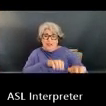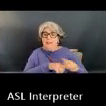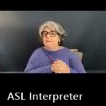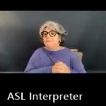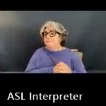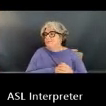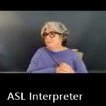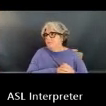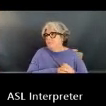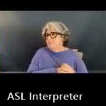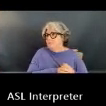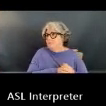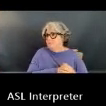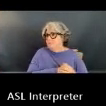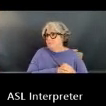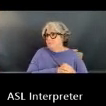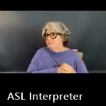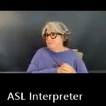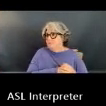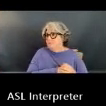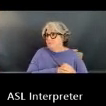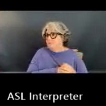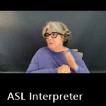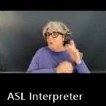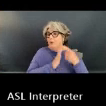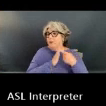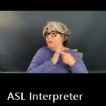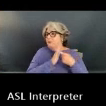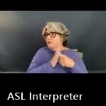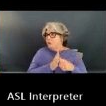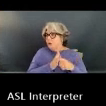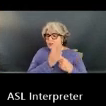haven't already, and we will get started with questions.